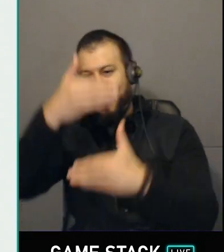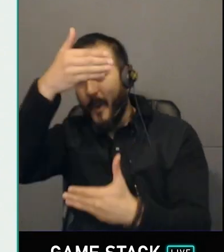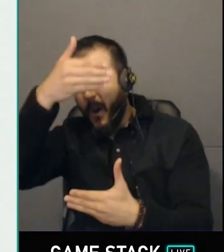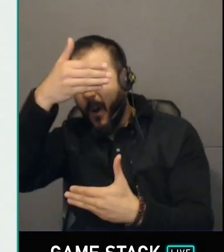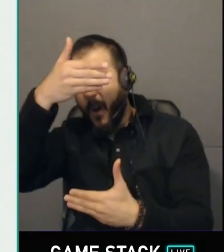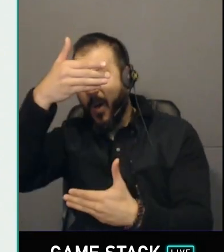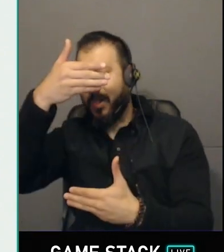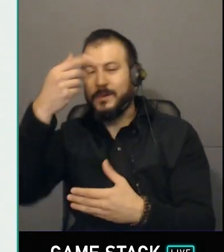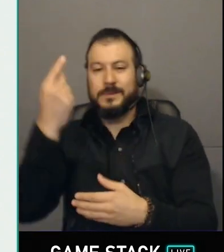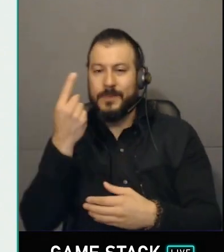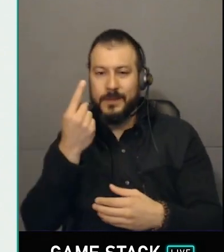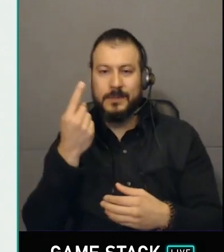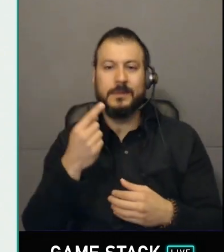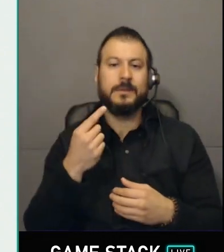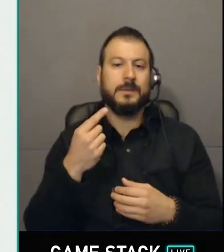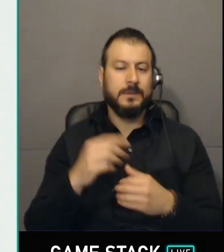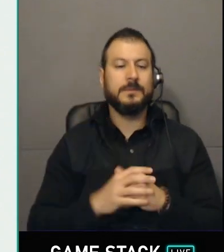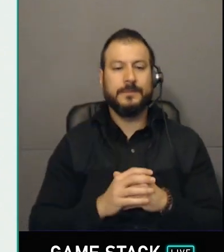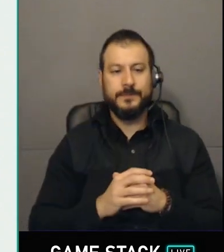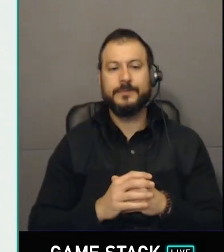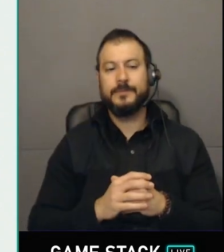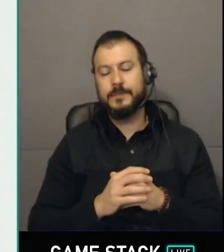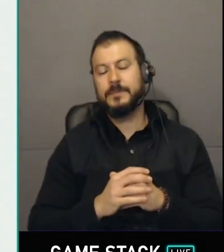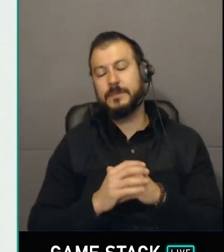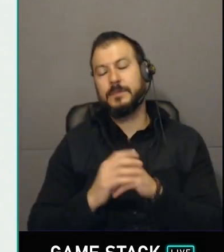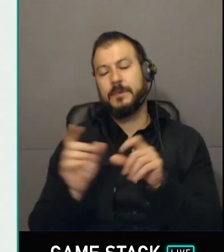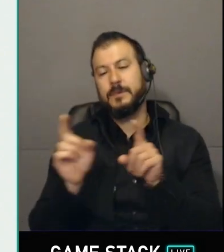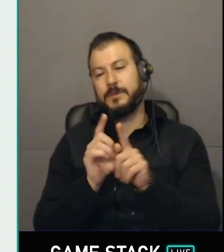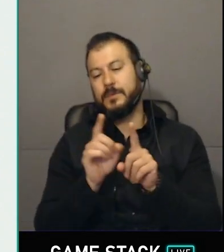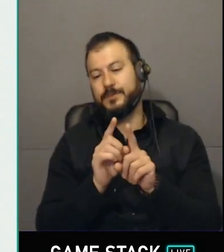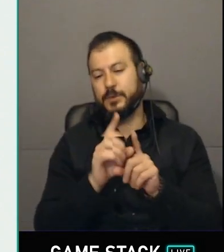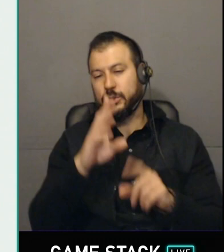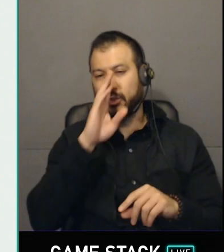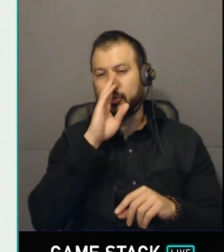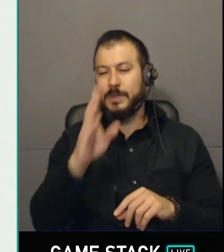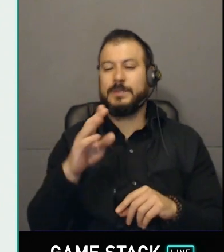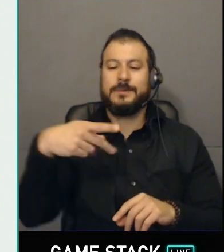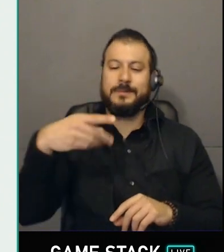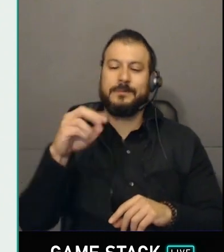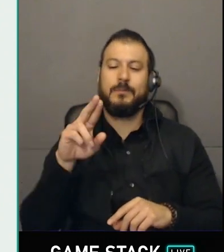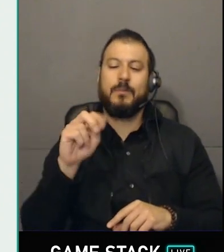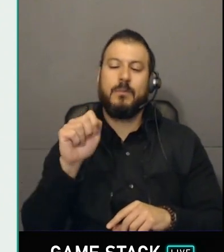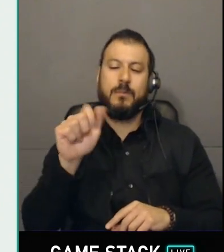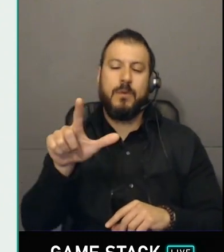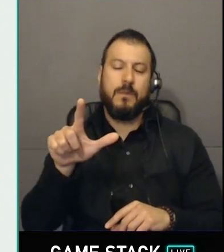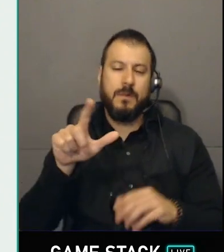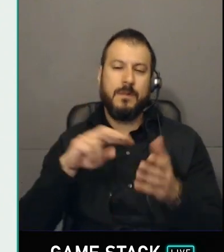and even how sounds travel through, say, doorways in the world. I might be in a